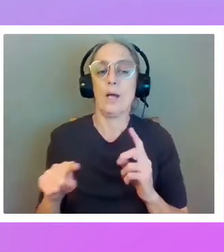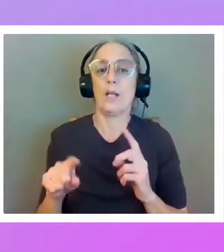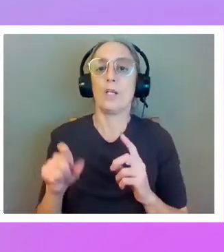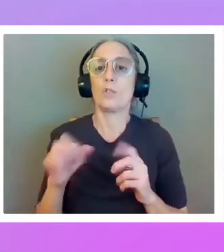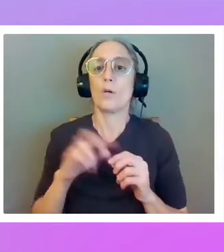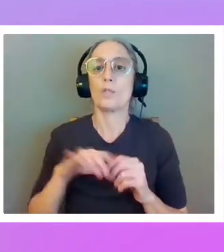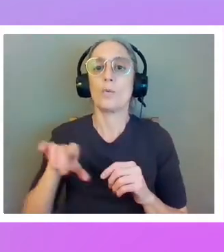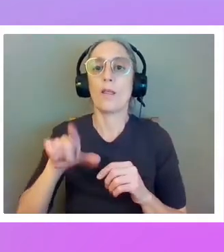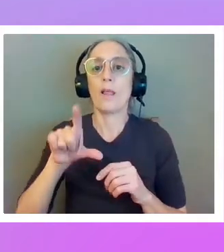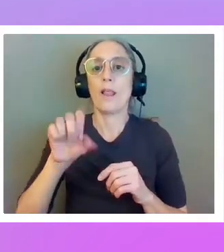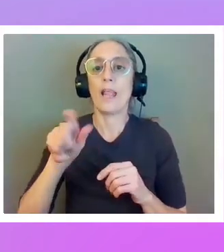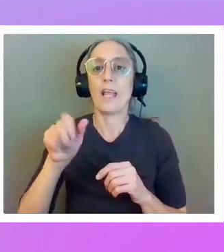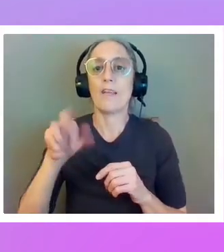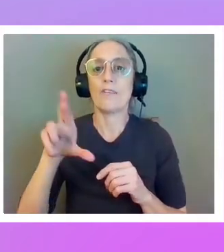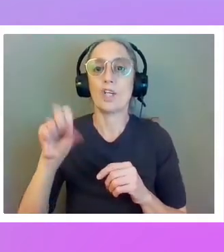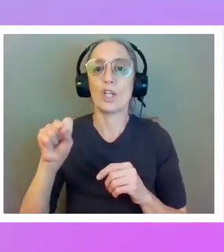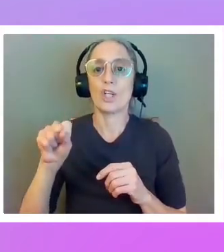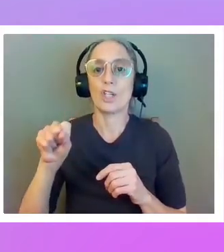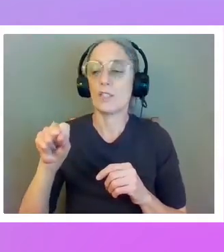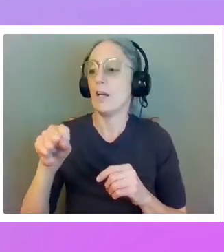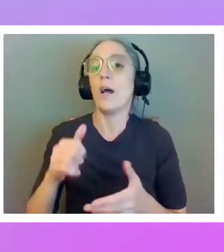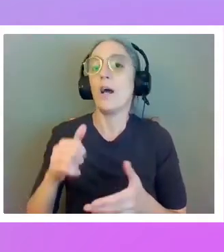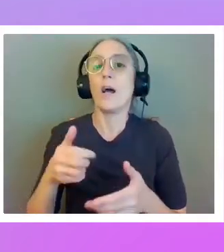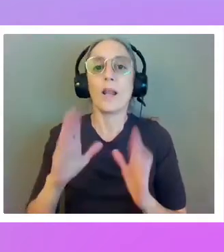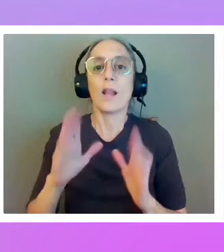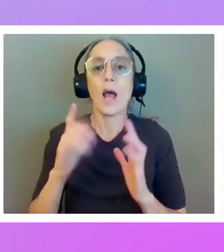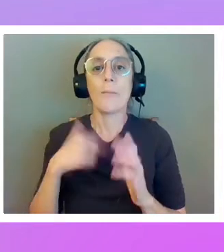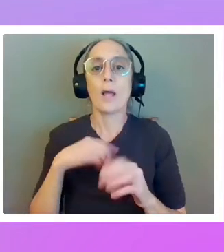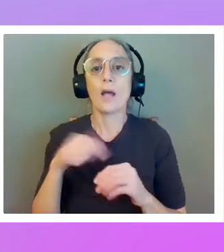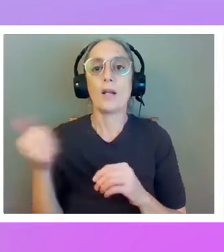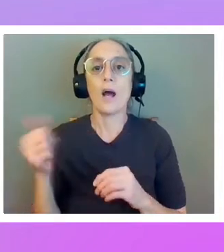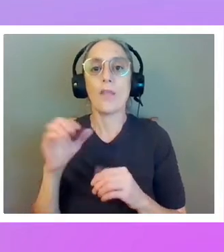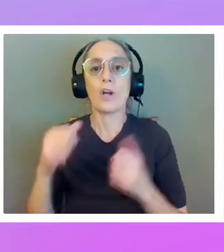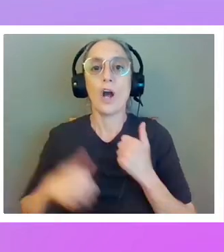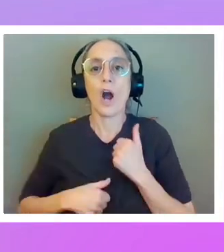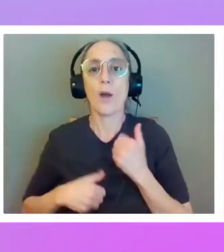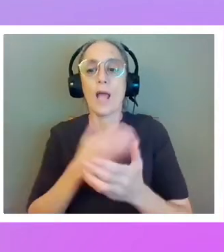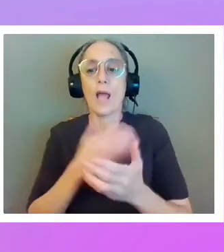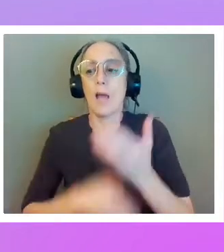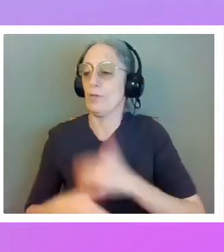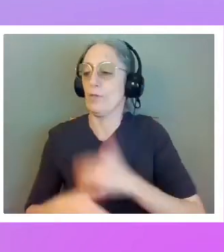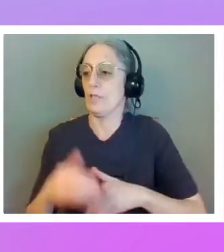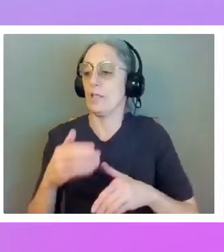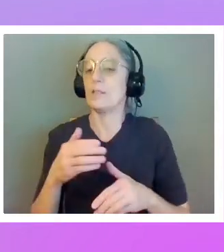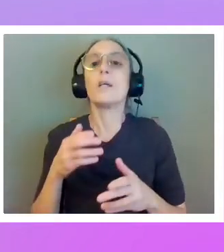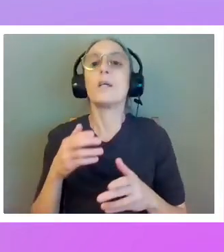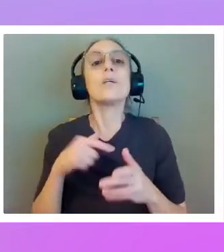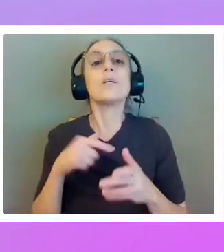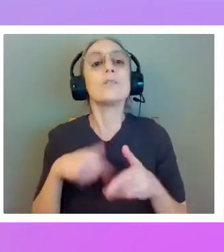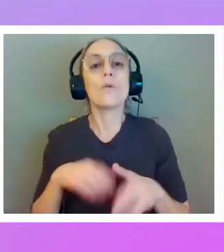and many other arm amputees open doors with ease. Door leavers also benefit people